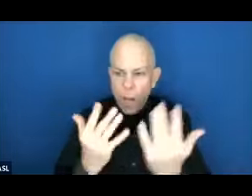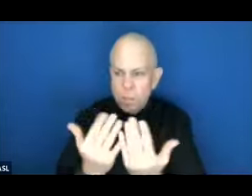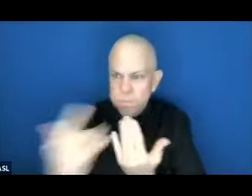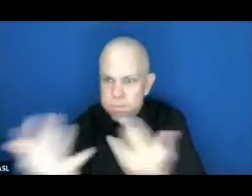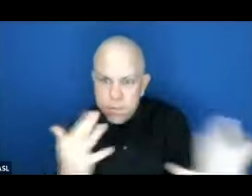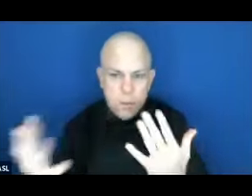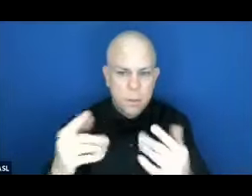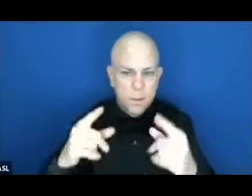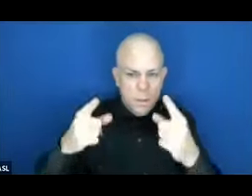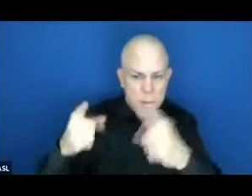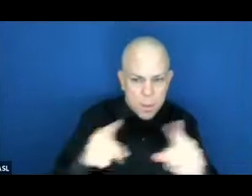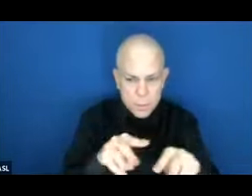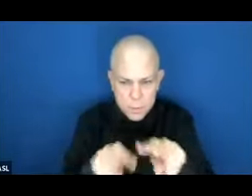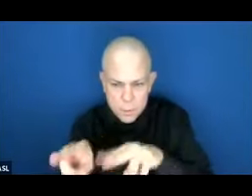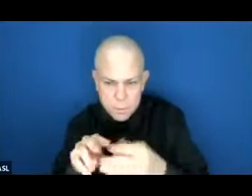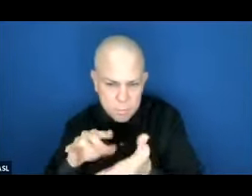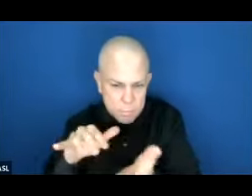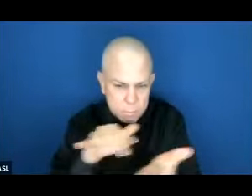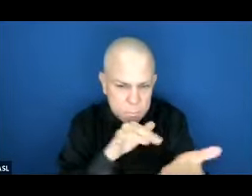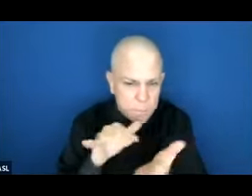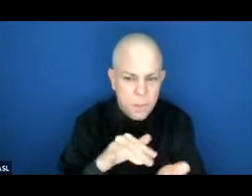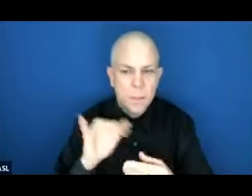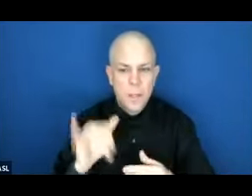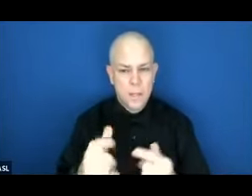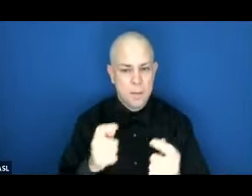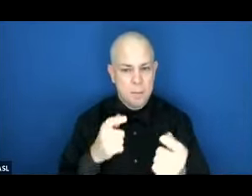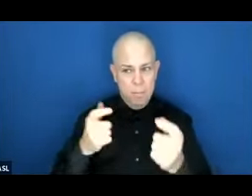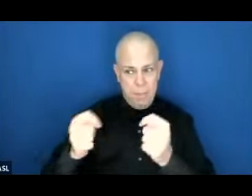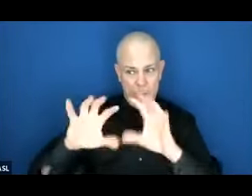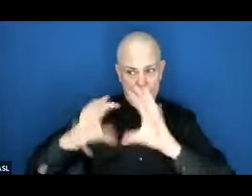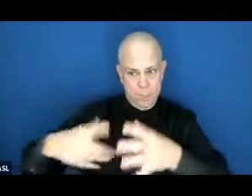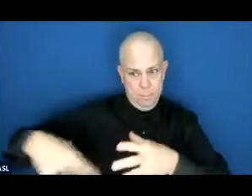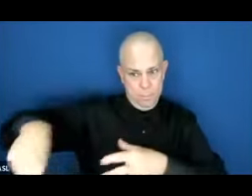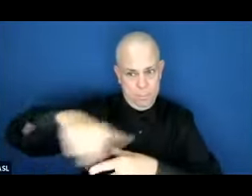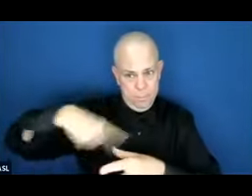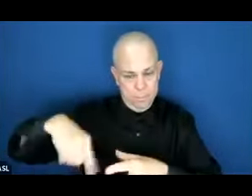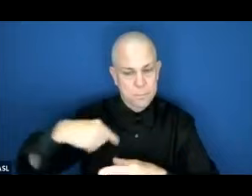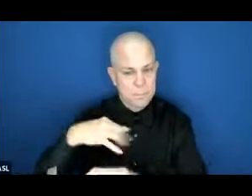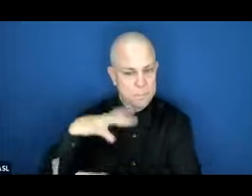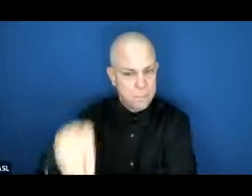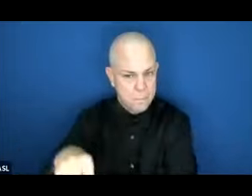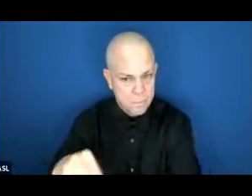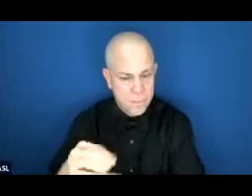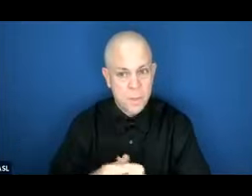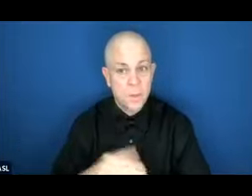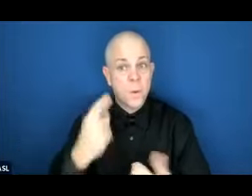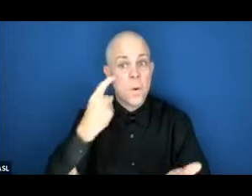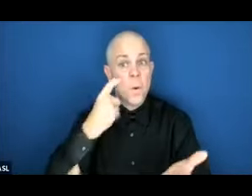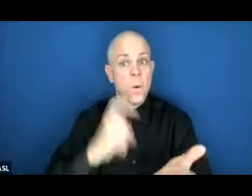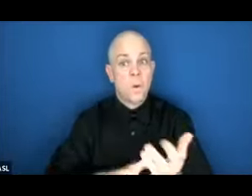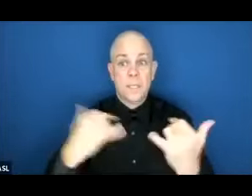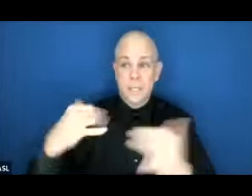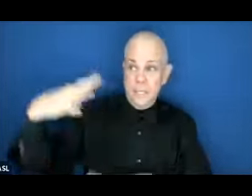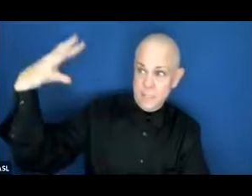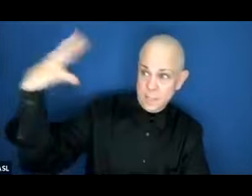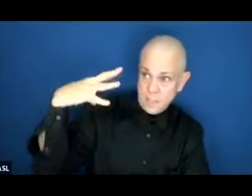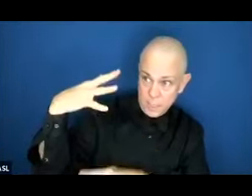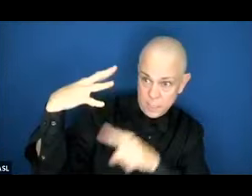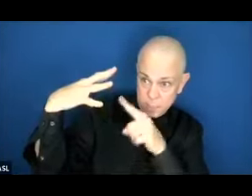the fire behavior around the fire today and that's a direct result of all the abundant sunshine we received today and the lower humidities that we had out